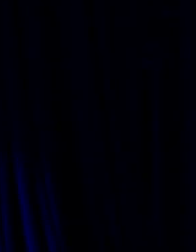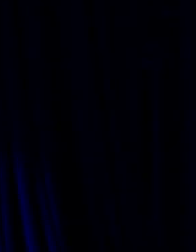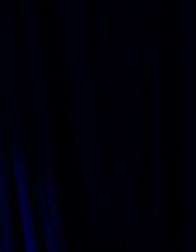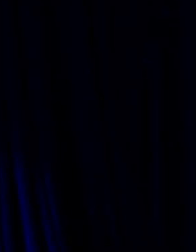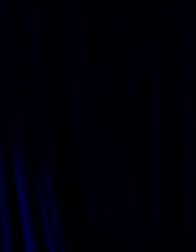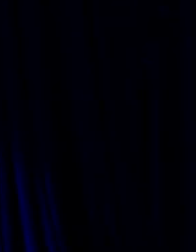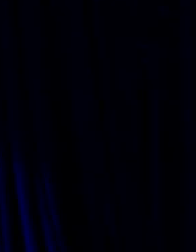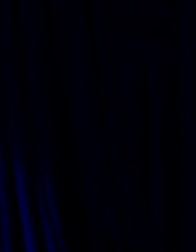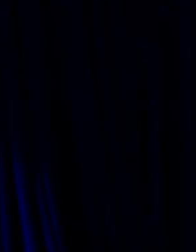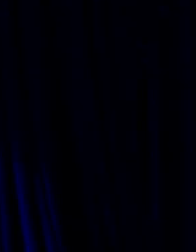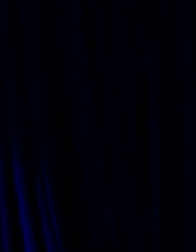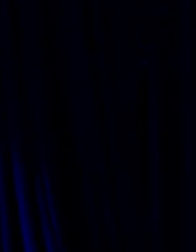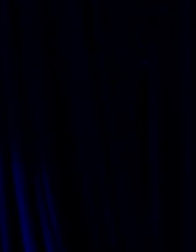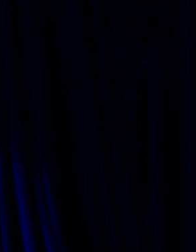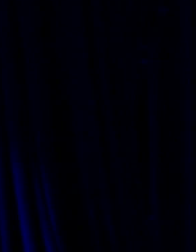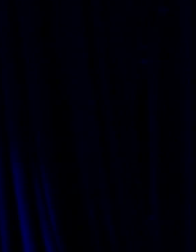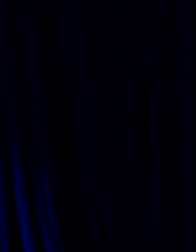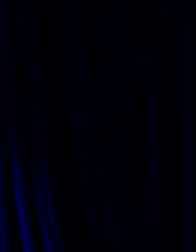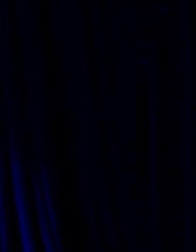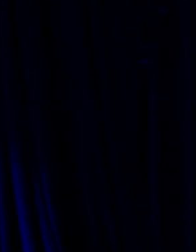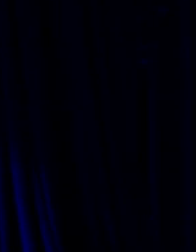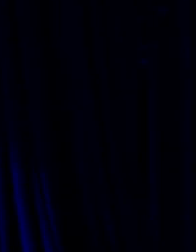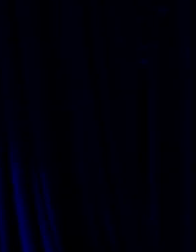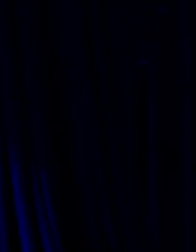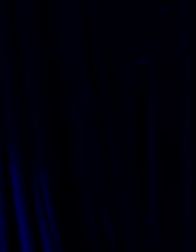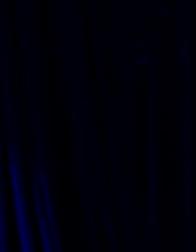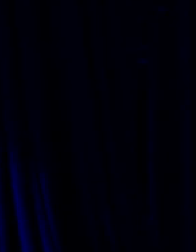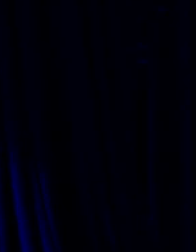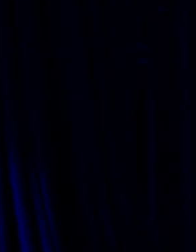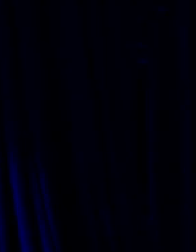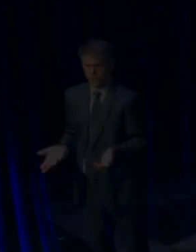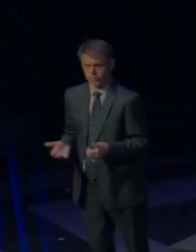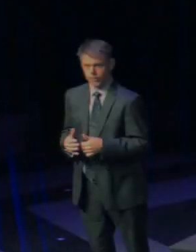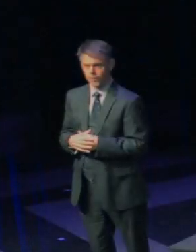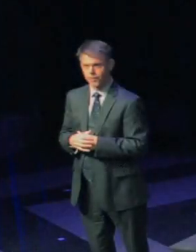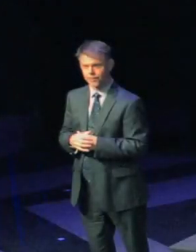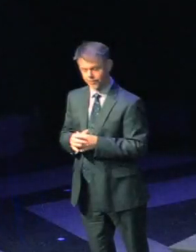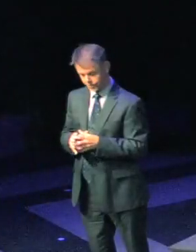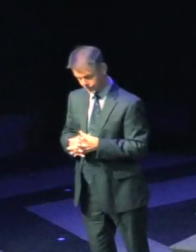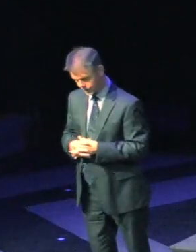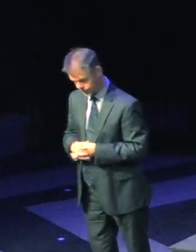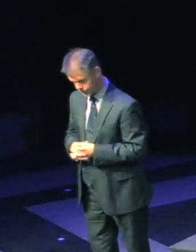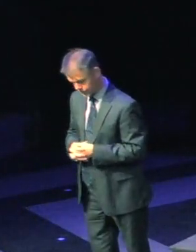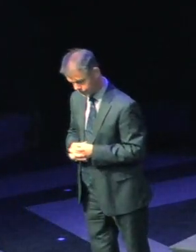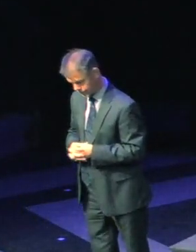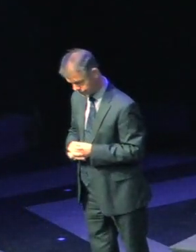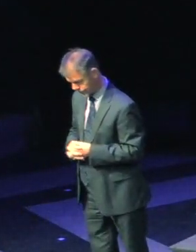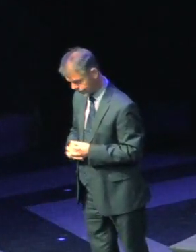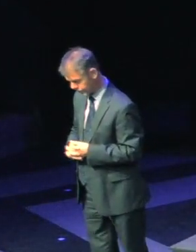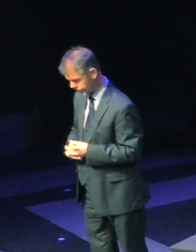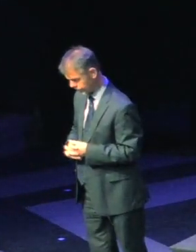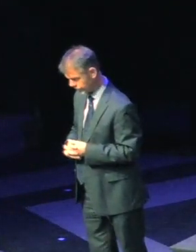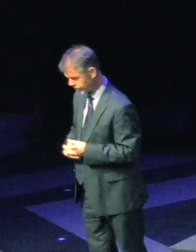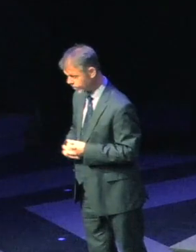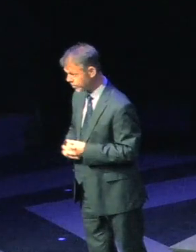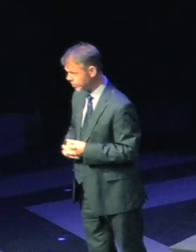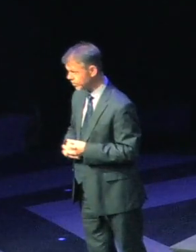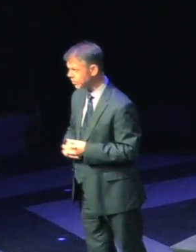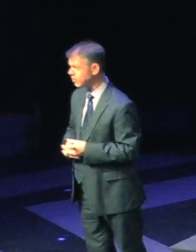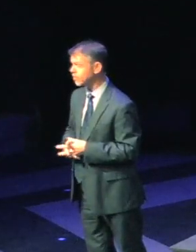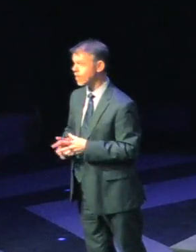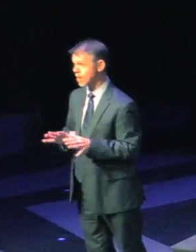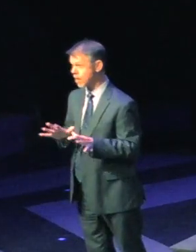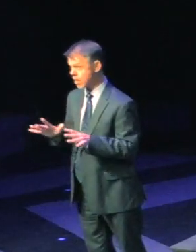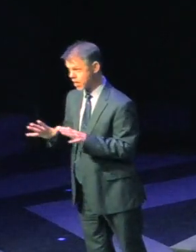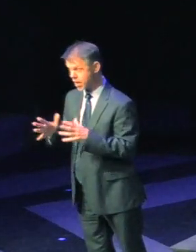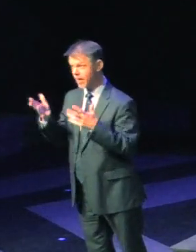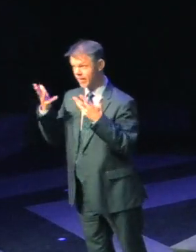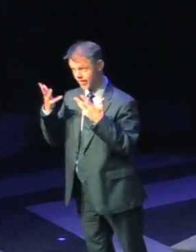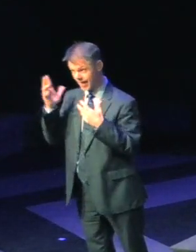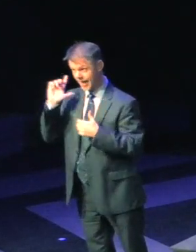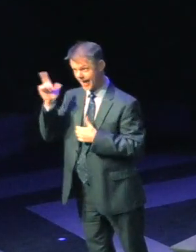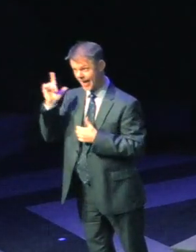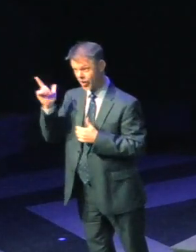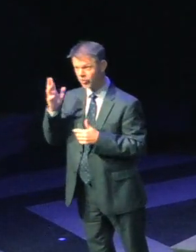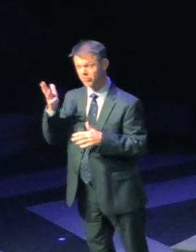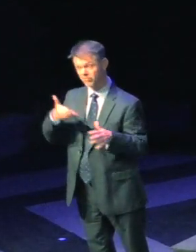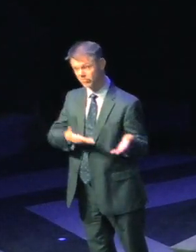hospital. Once I was able to leave the hospital and go back home the doctor never told me that